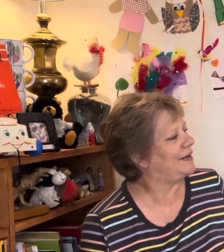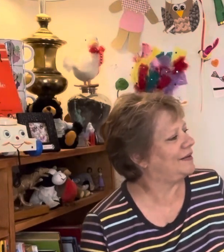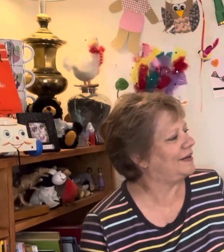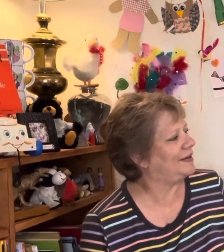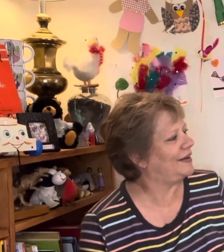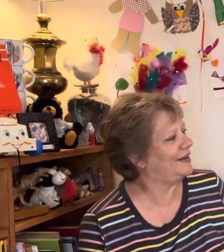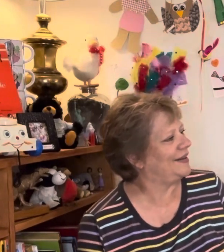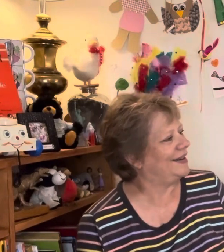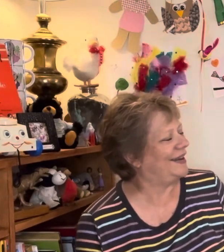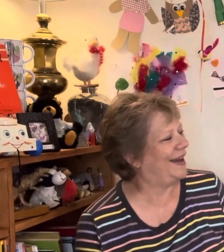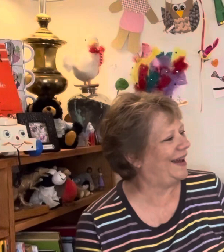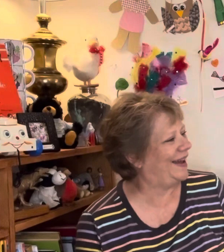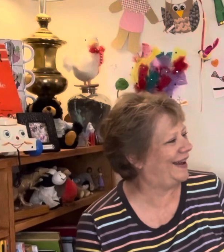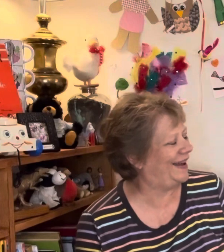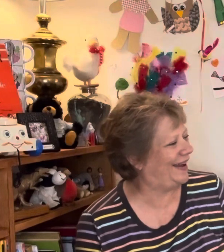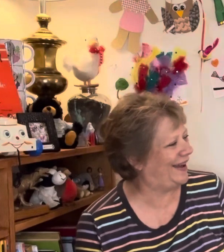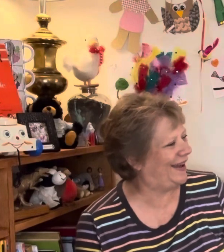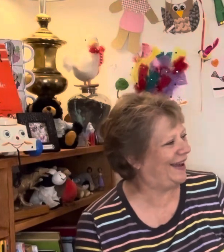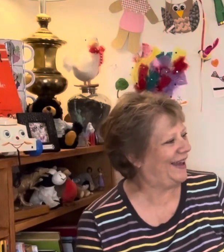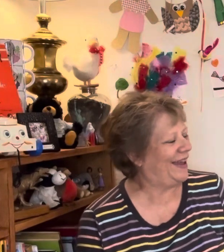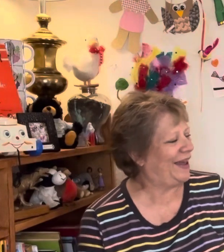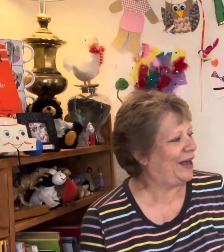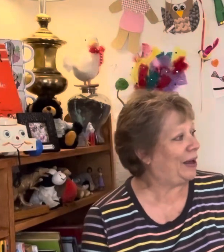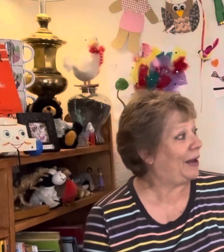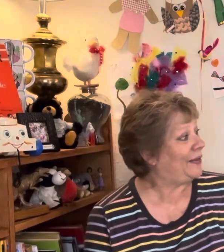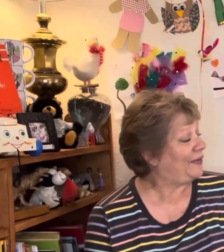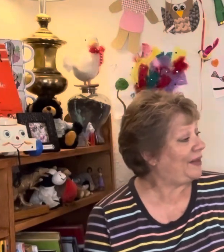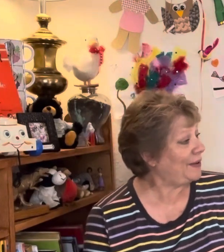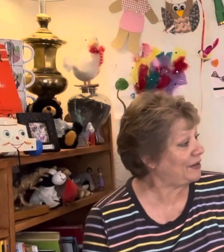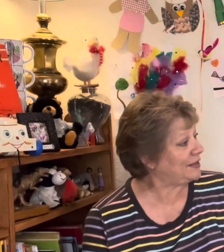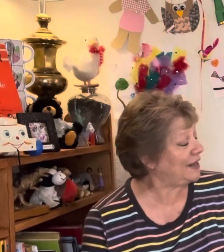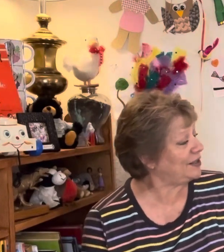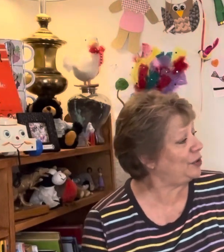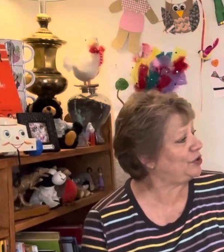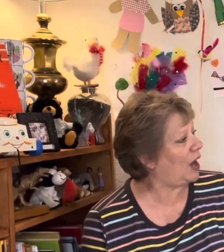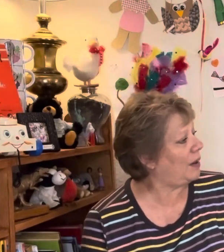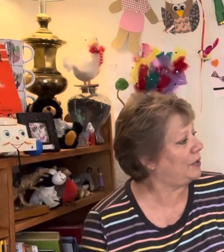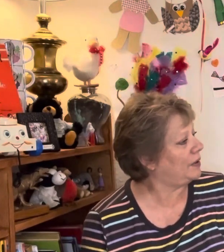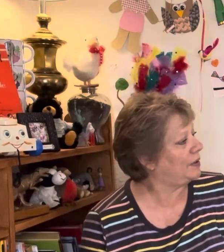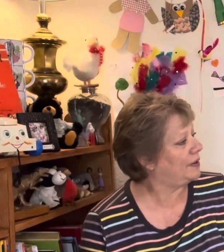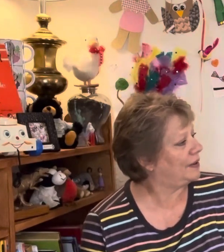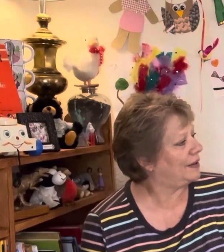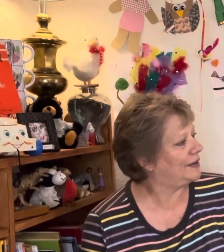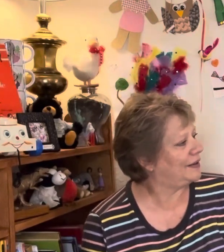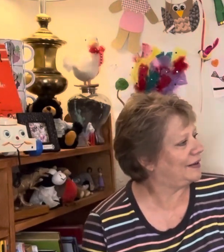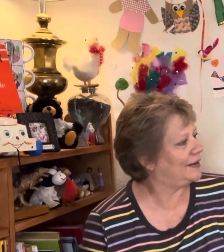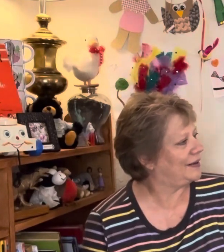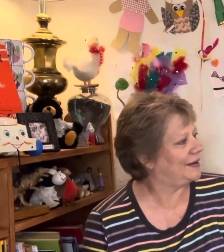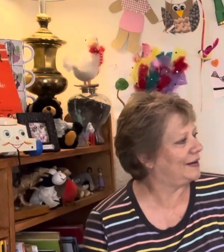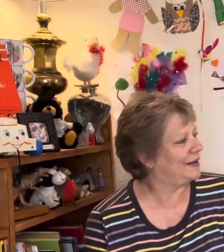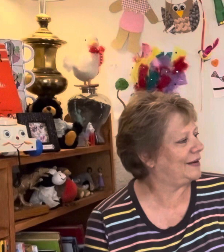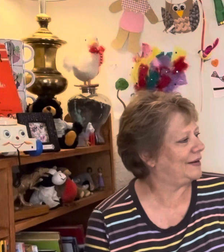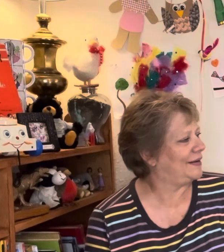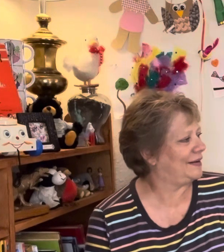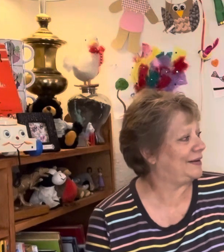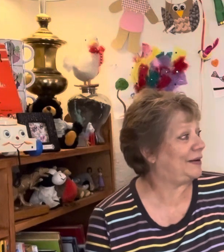the Boat & RV salesman here. BARB: That was... that's a new job! BUSTER: It is, yeah. I've got to keep it fresh. BARB: I... yeah.